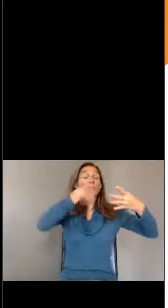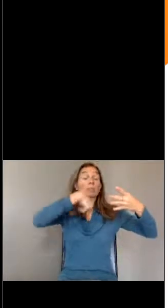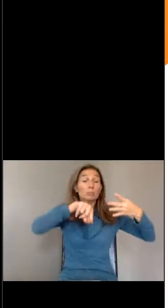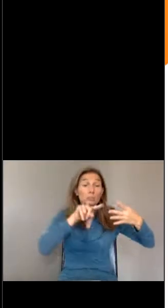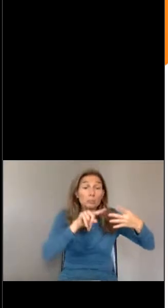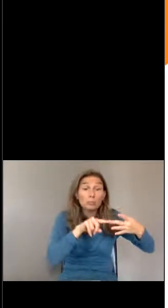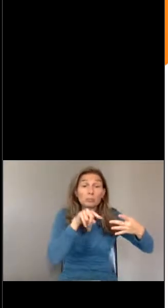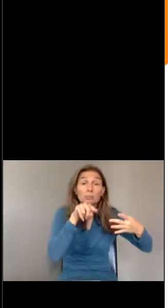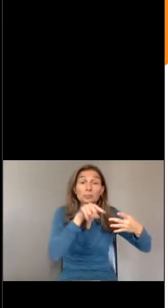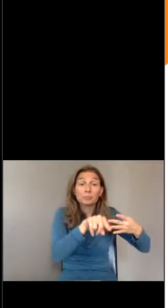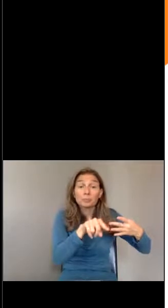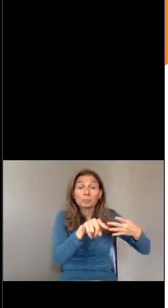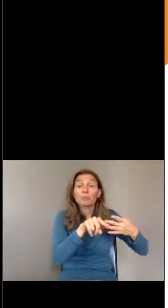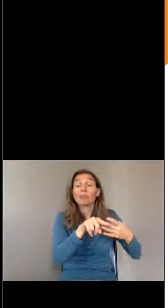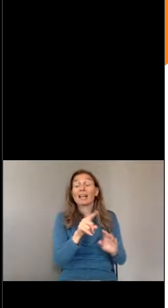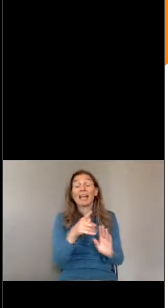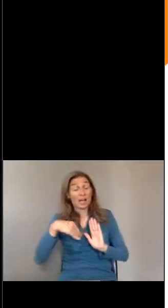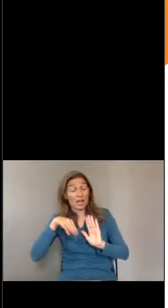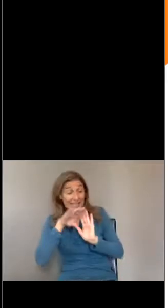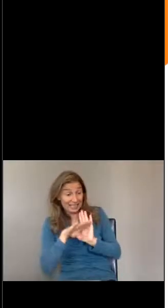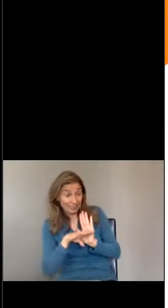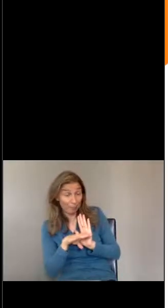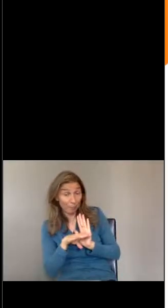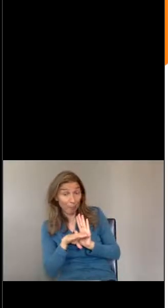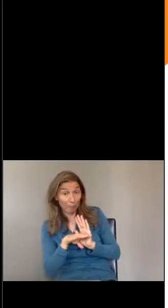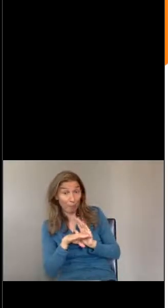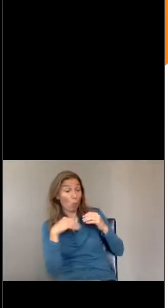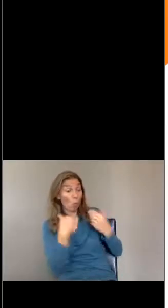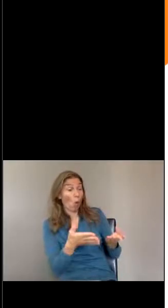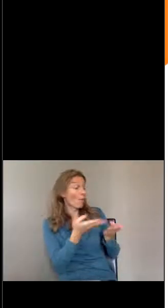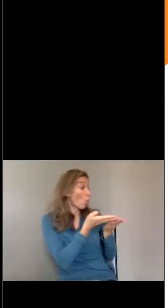which aren't offered to everybody, but they are offered to people